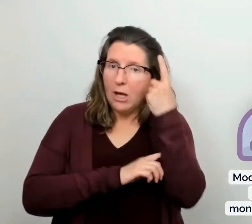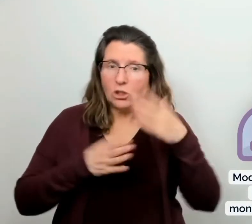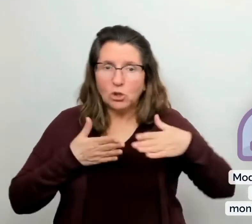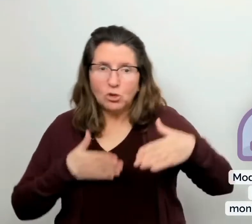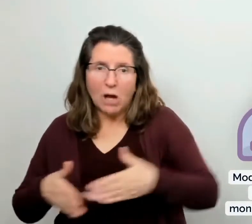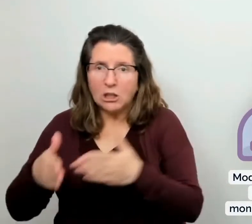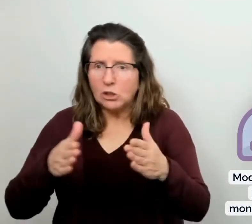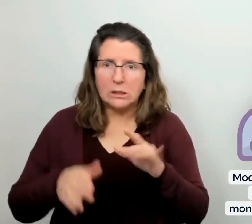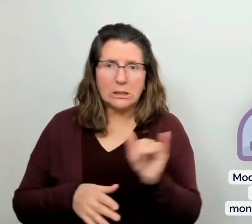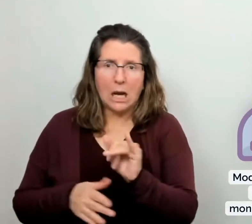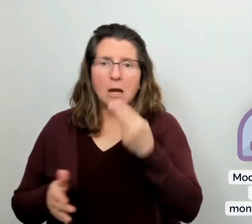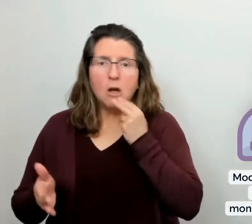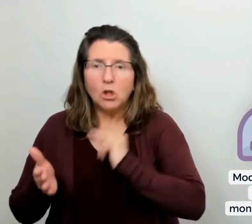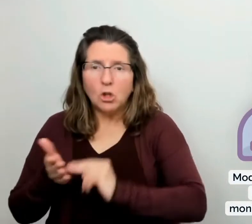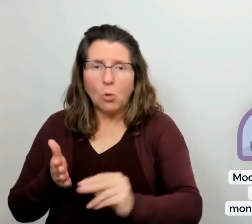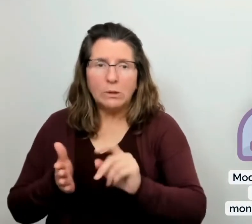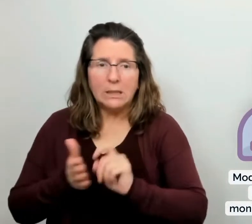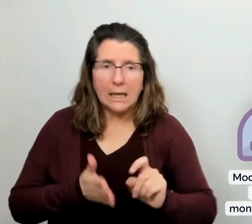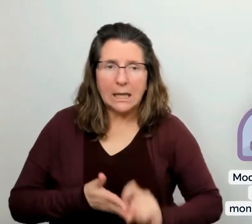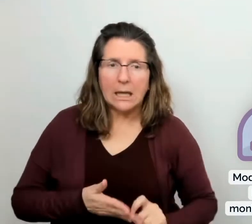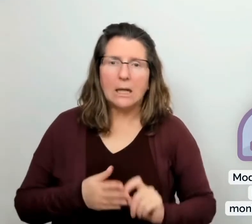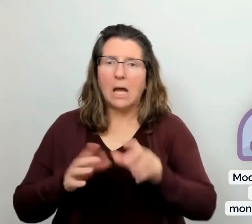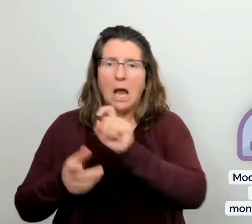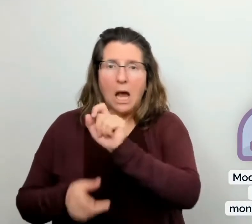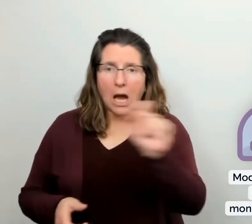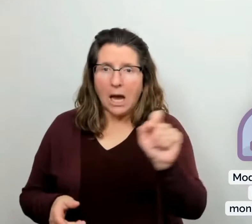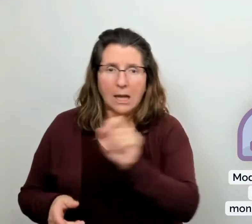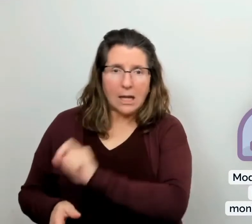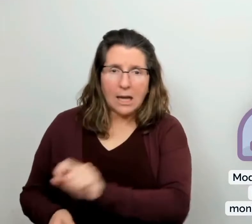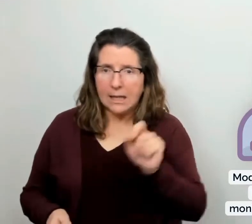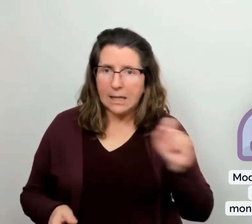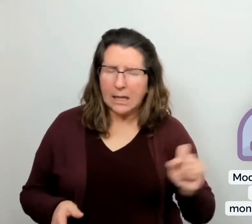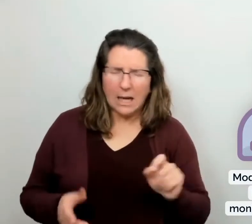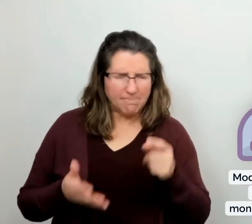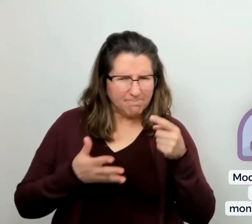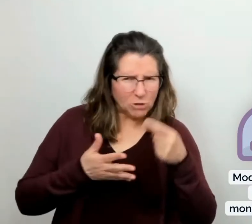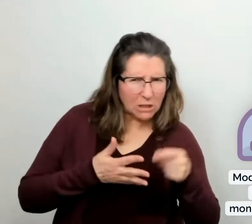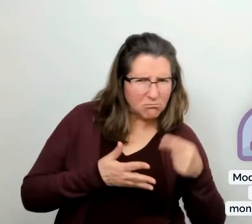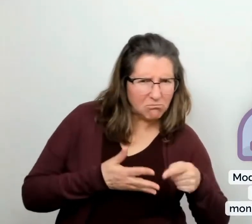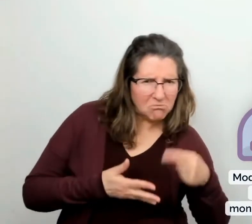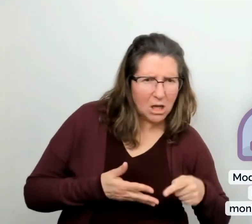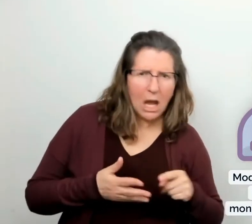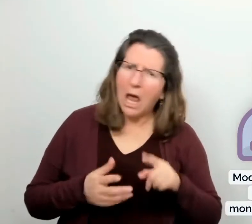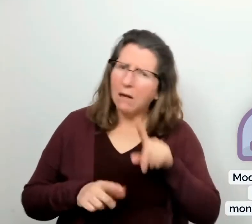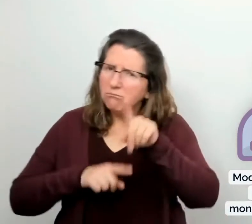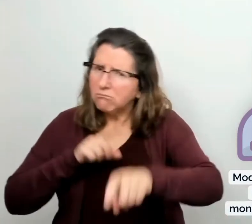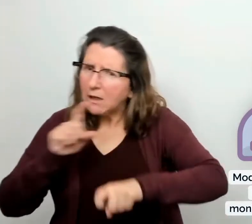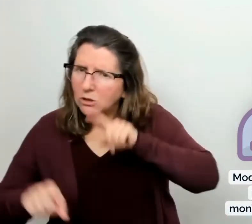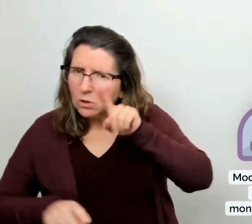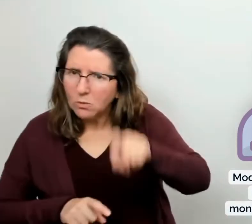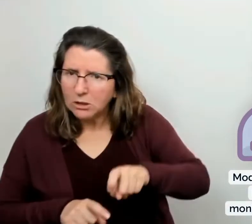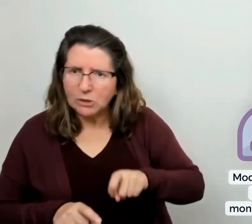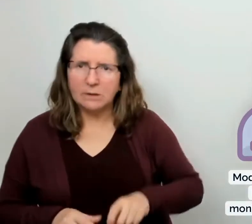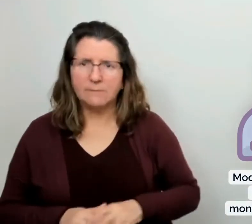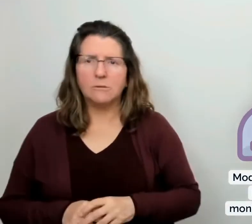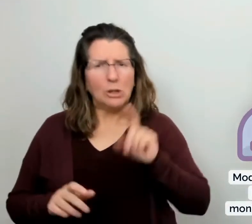You should model comprehension strategies, such as note-taking, highlighting, monitoring, and asking questions.